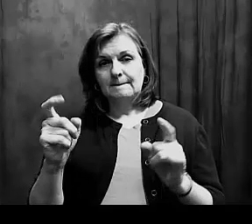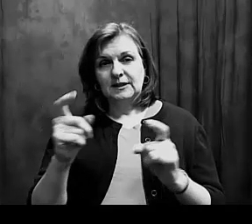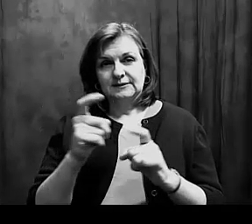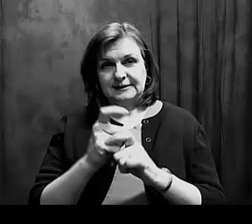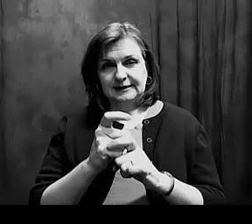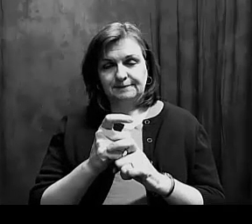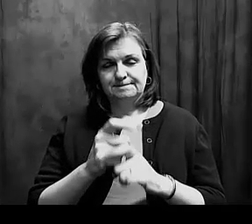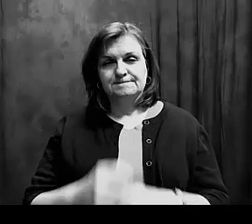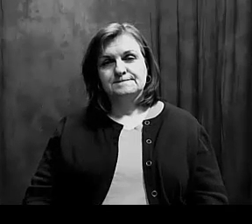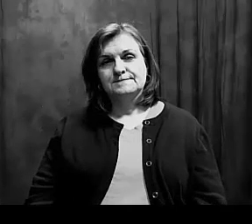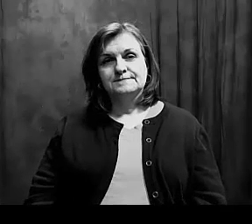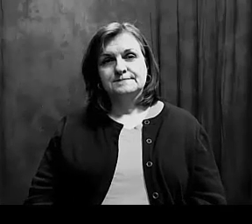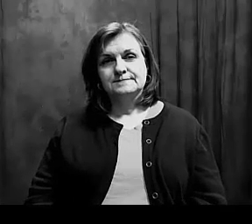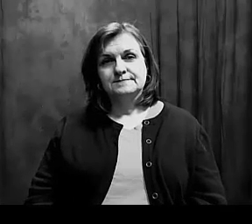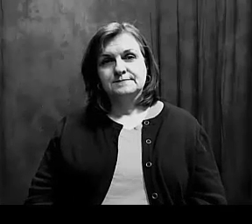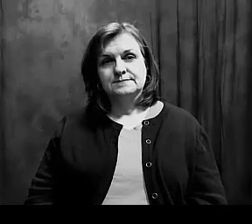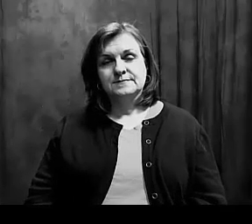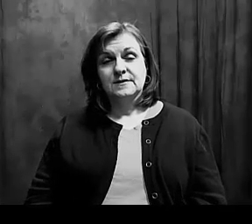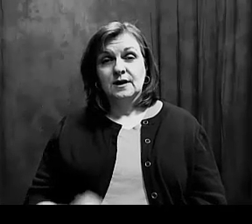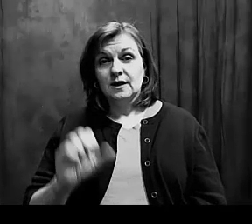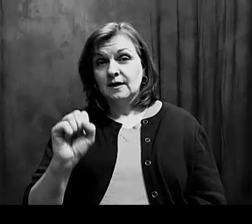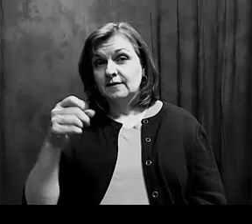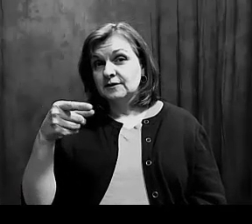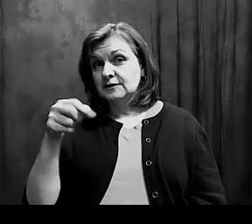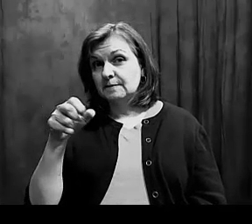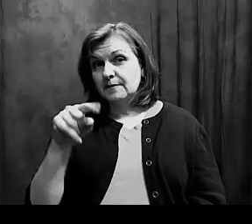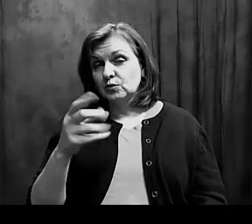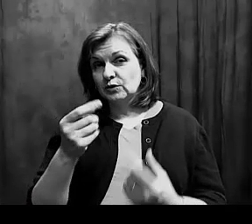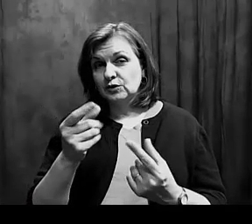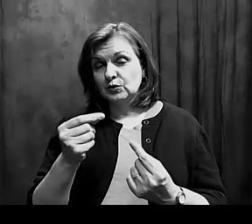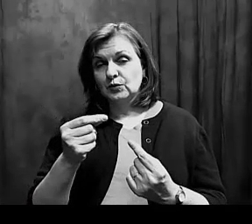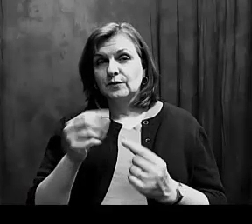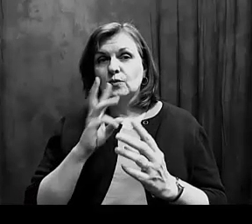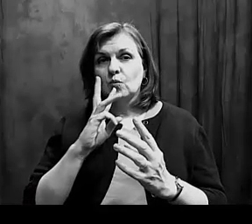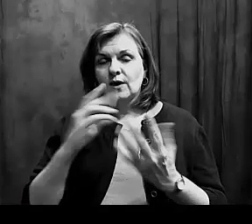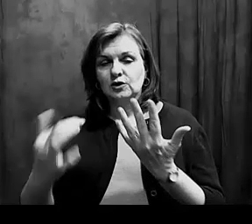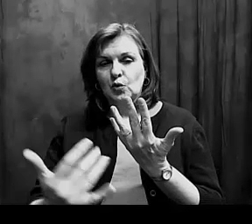so we're simply looking at the ability of the sponge to bring in water through its sides